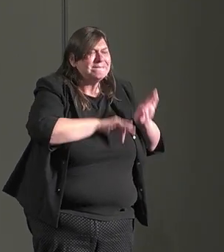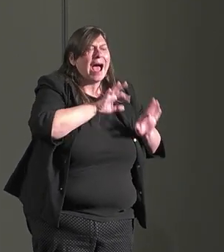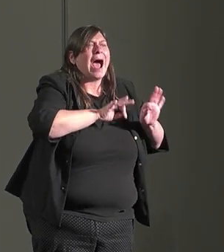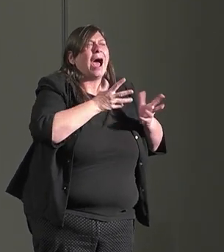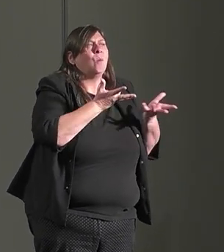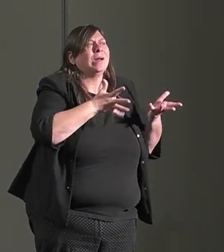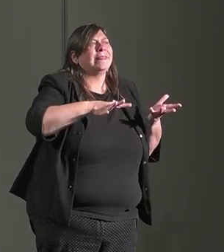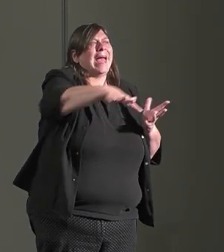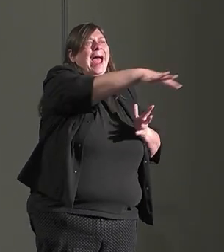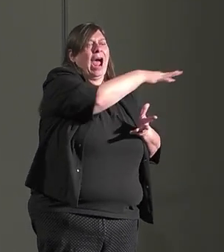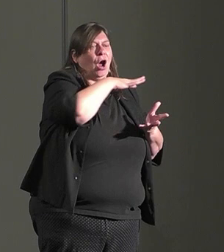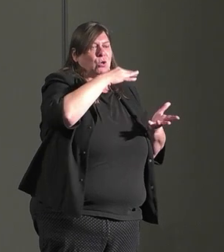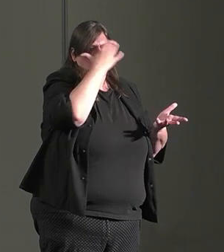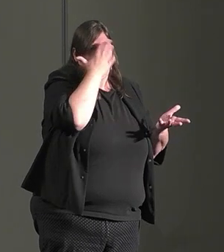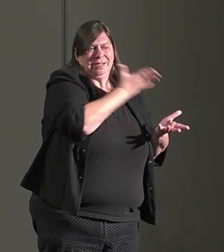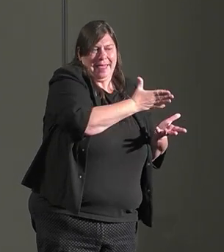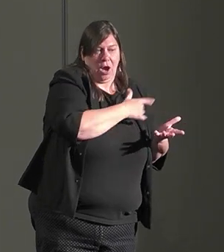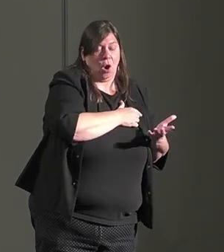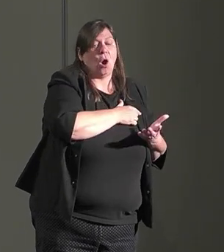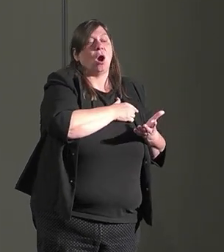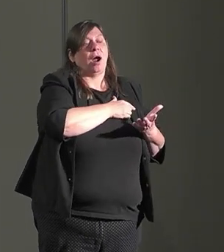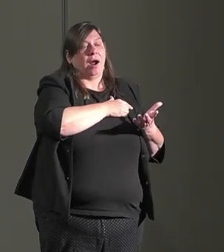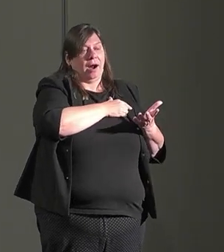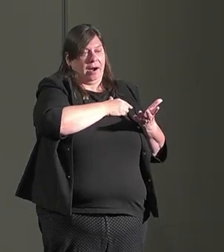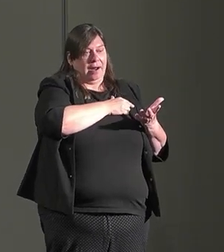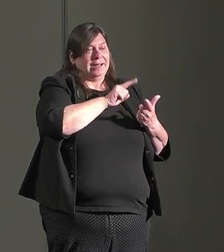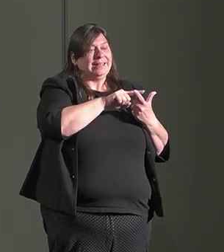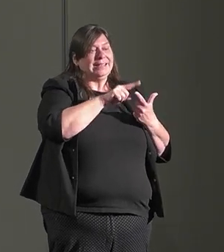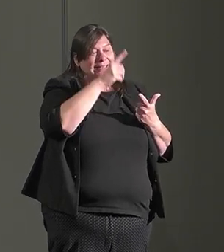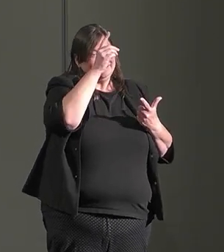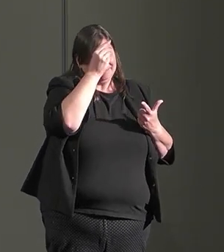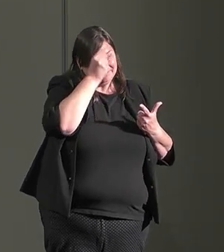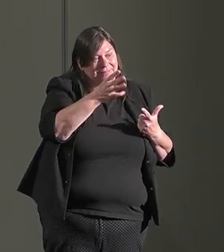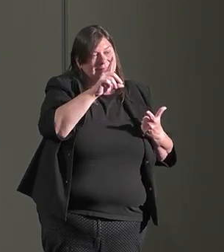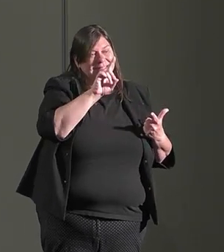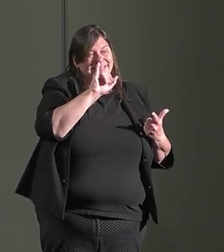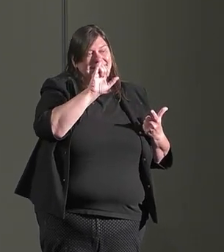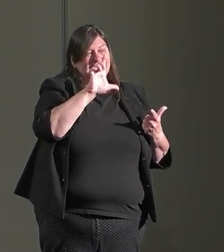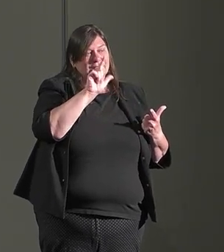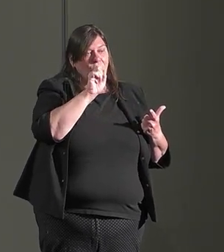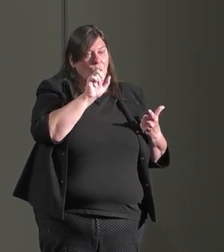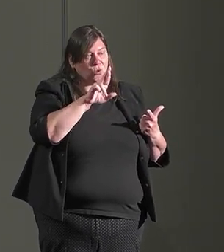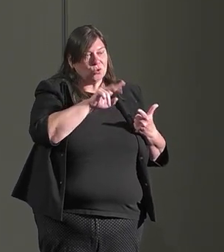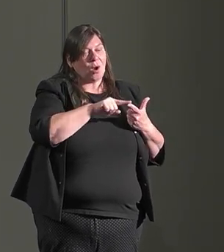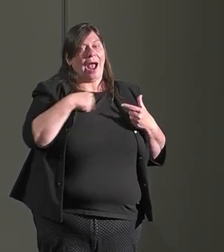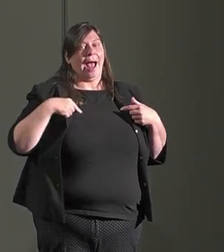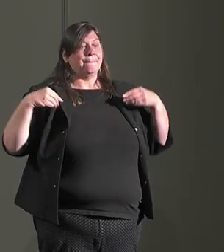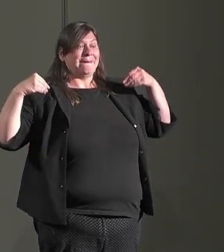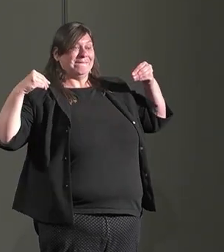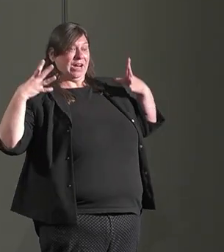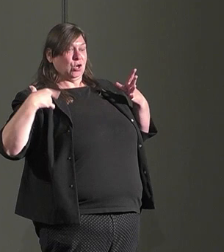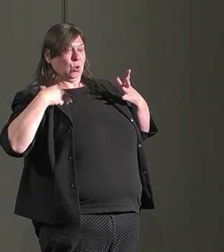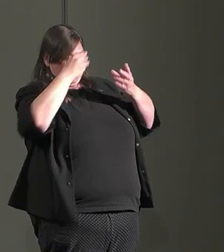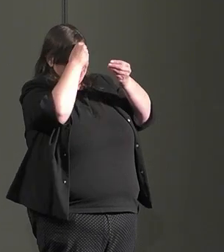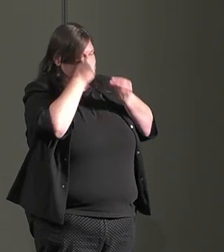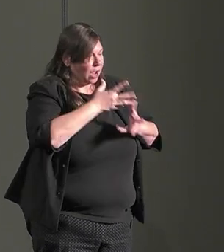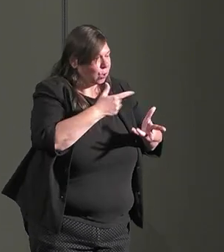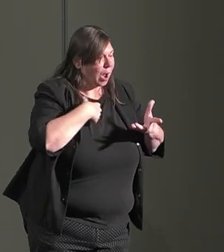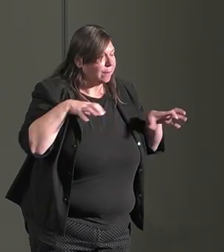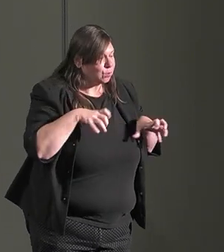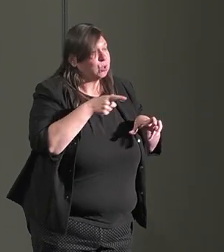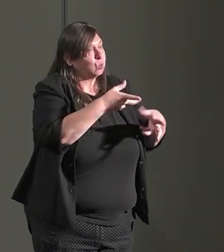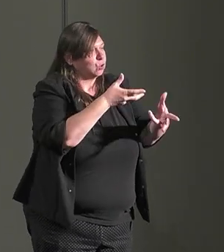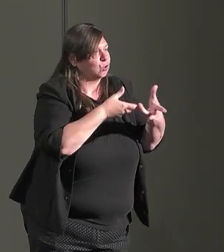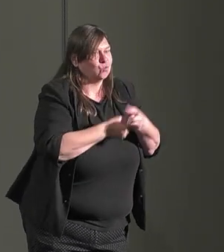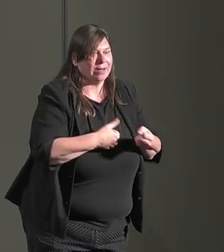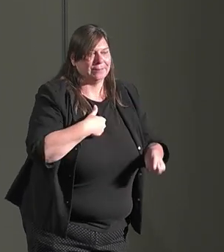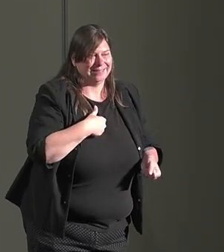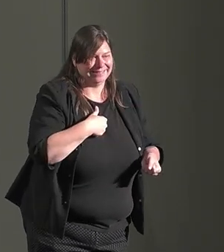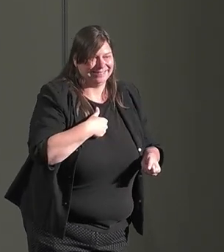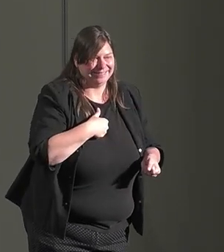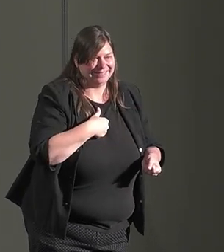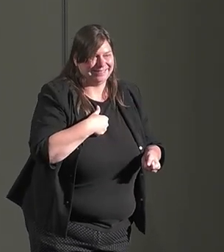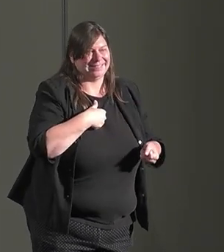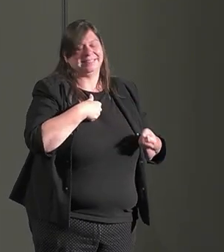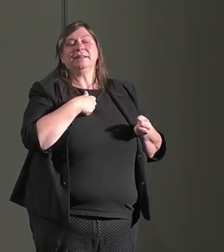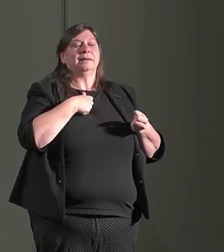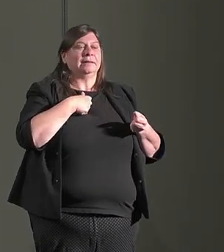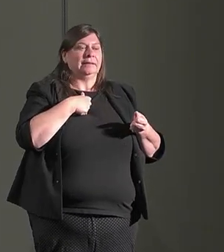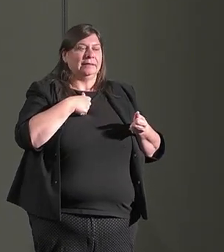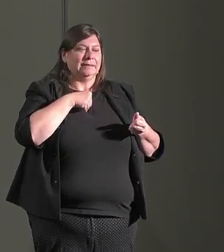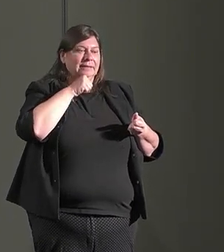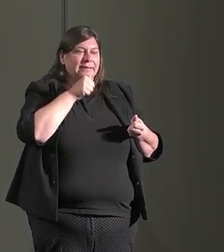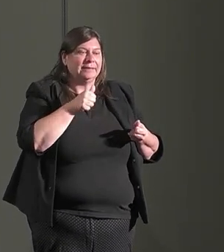there. I have disclosure I tell you what I'm doing so you trust it, so it does the cast doubting. You